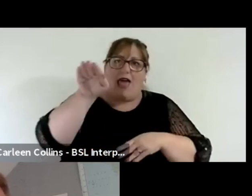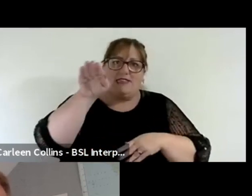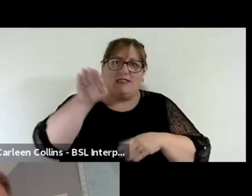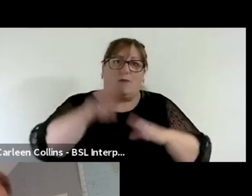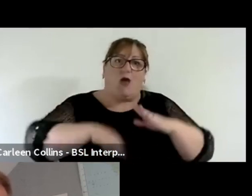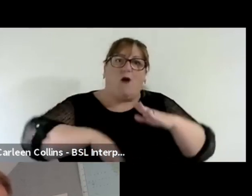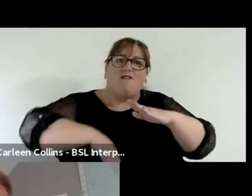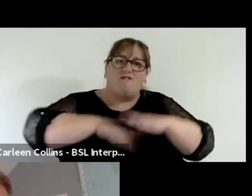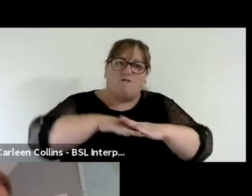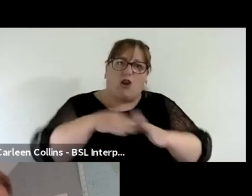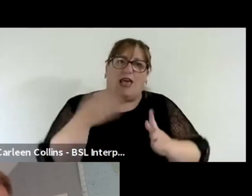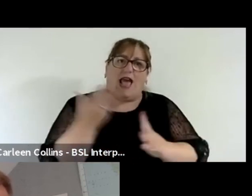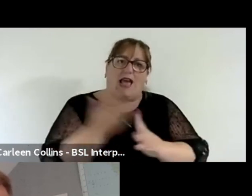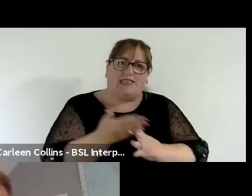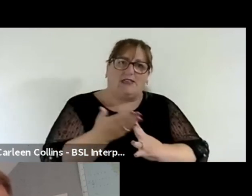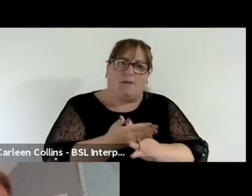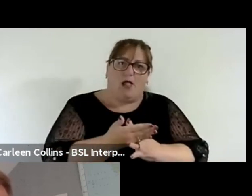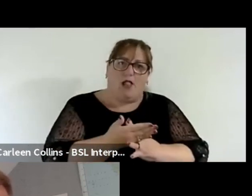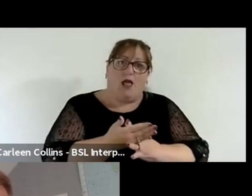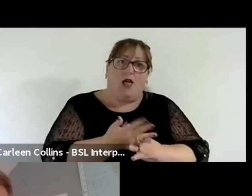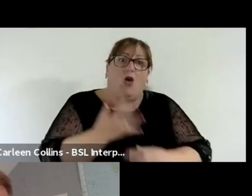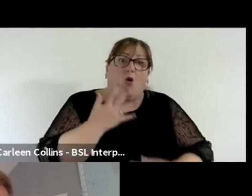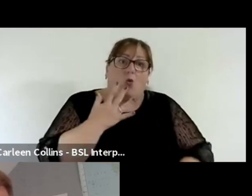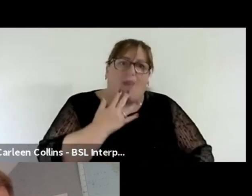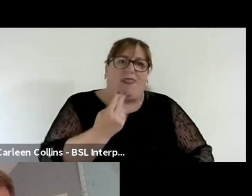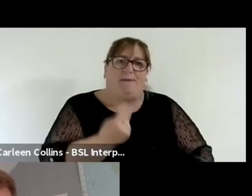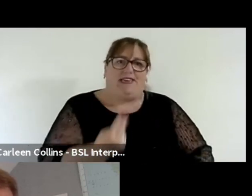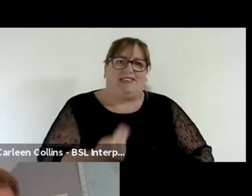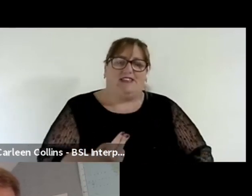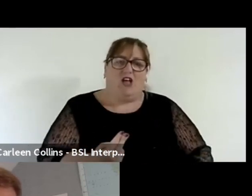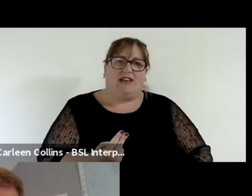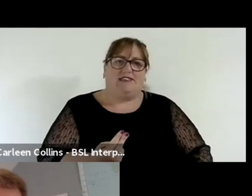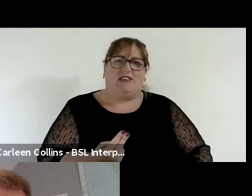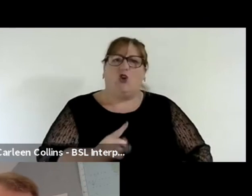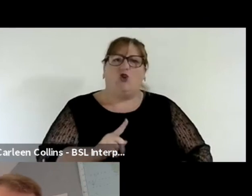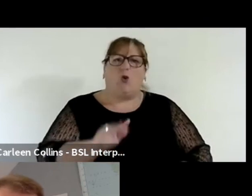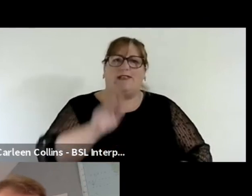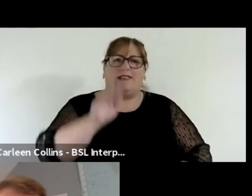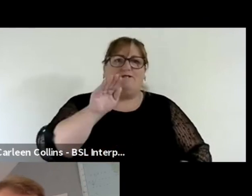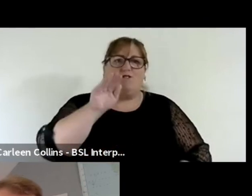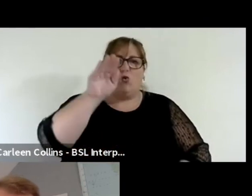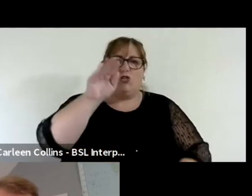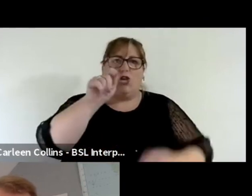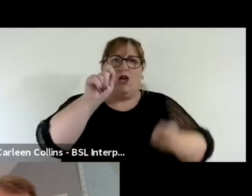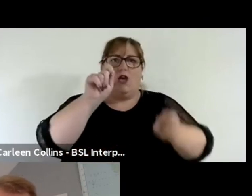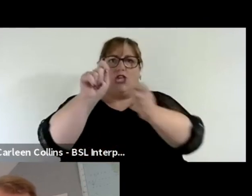We have a digital team who are committed to ensure that all of our